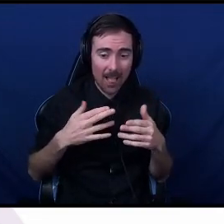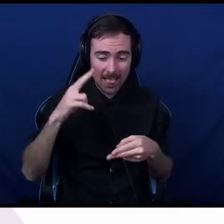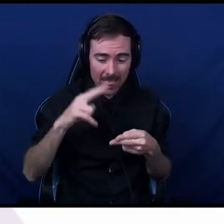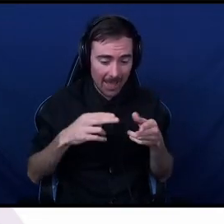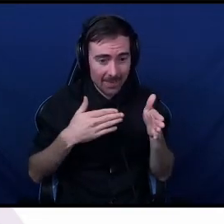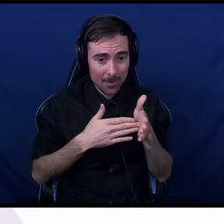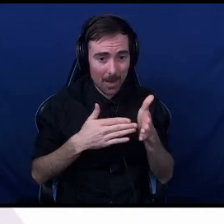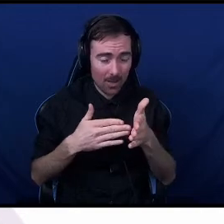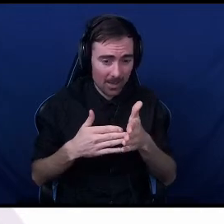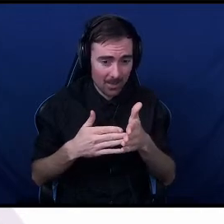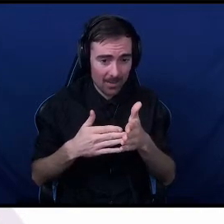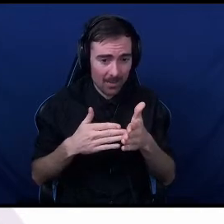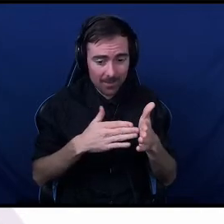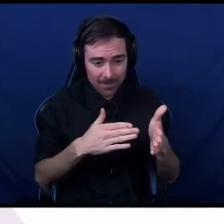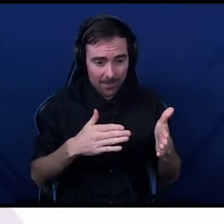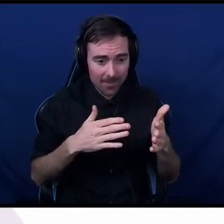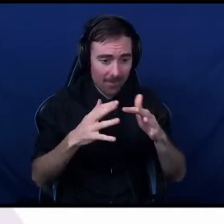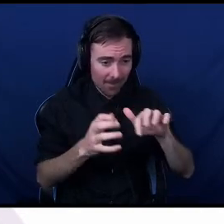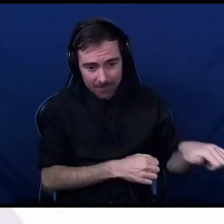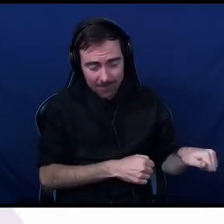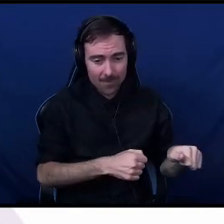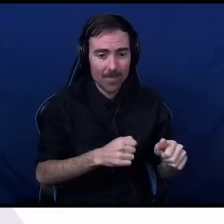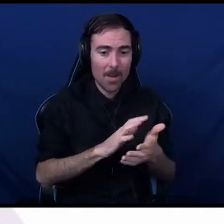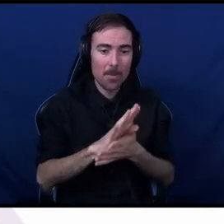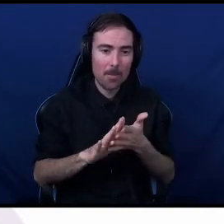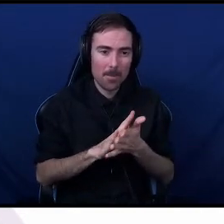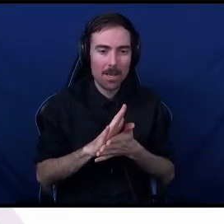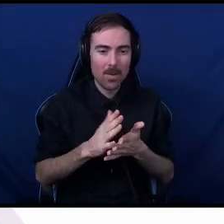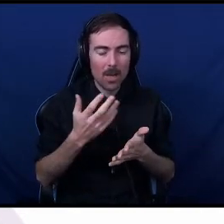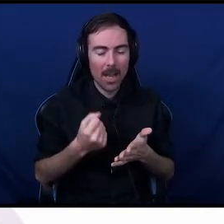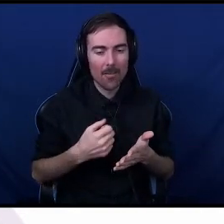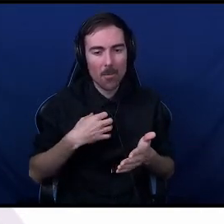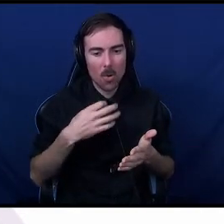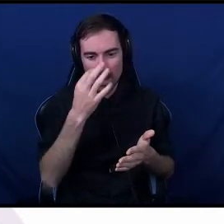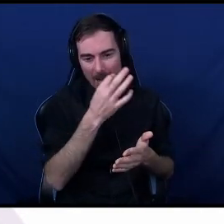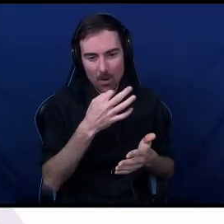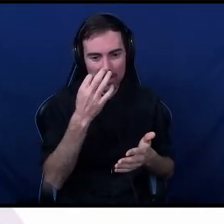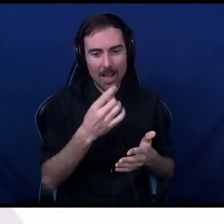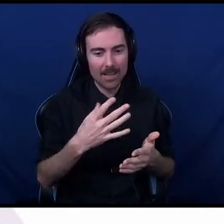those hours ourselves by by looking at this ability today to create those solutions.